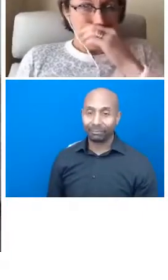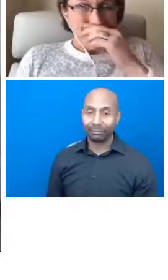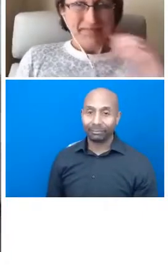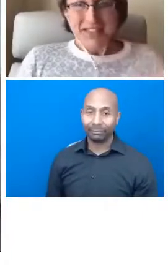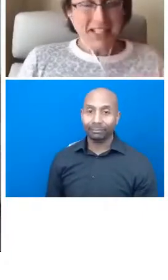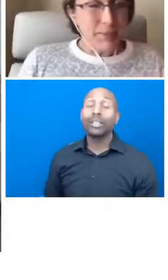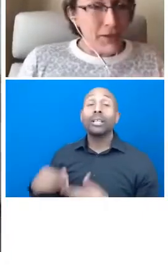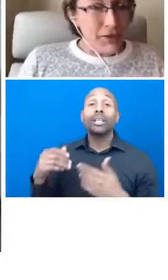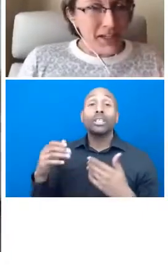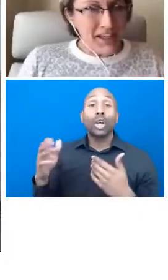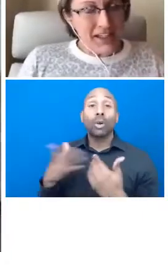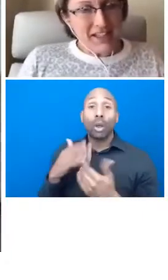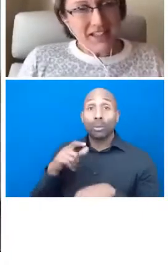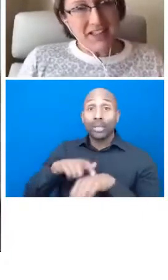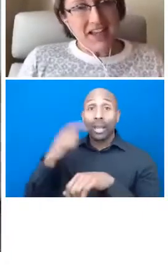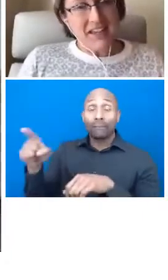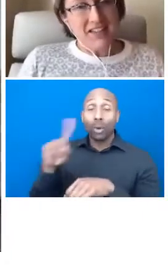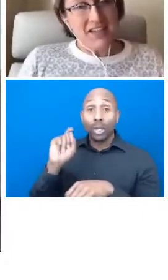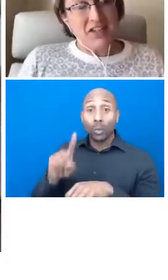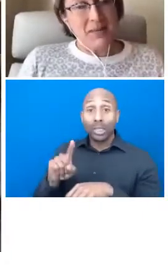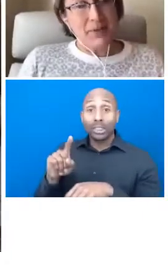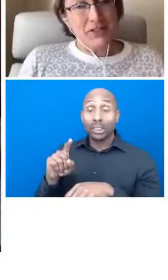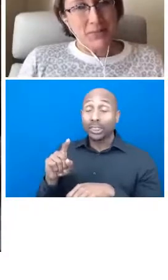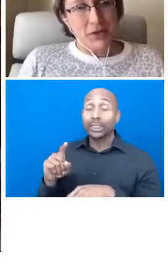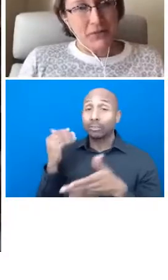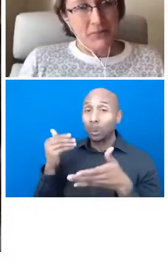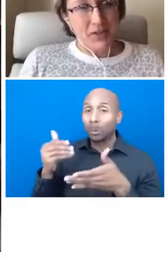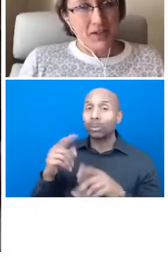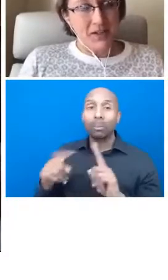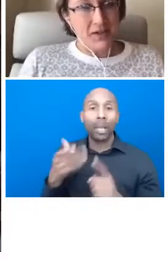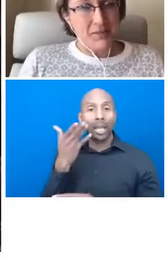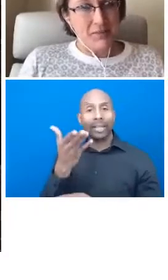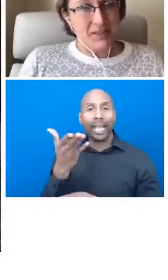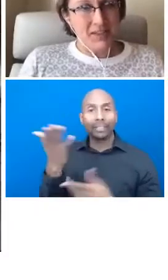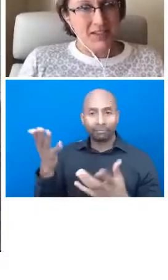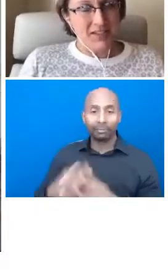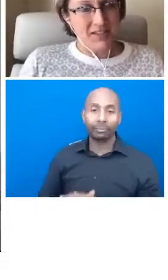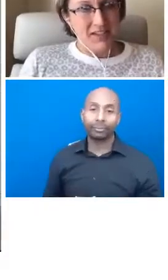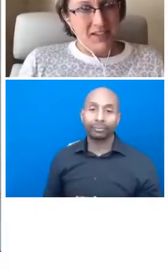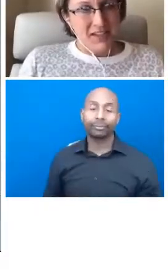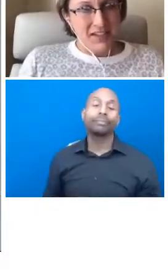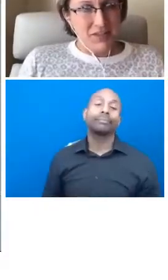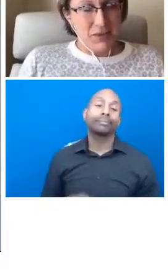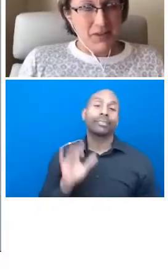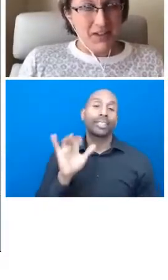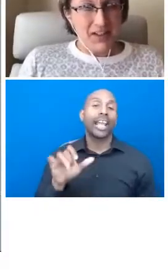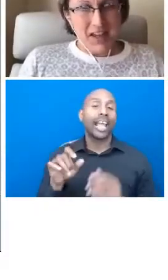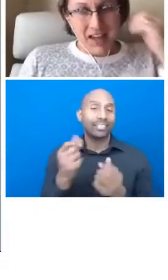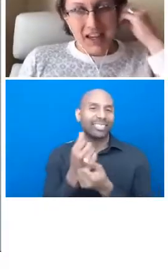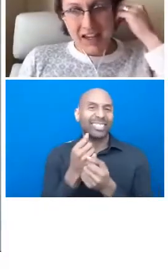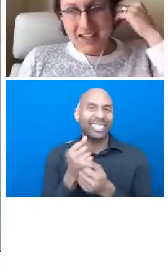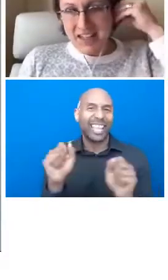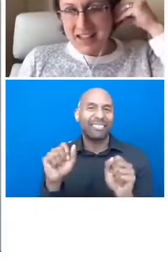Kim: This beauty is The Safety Net: Baltimore.